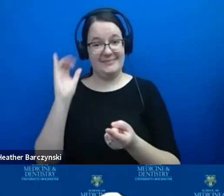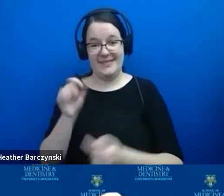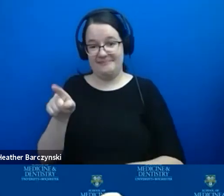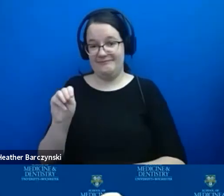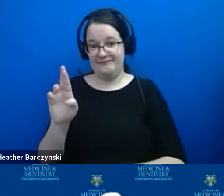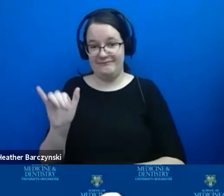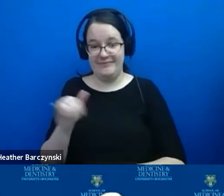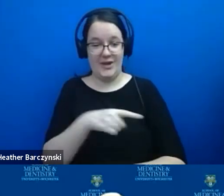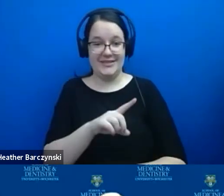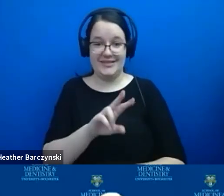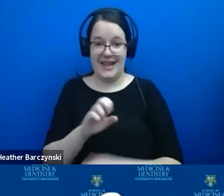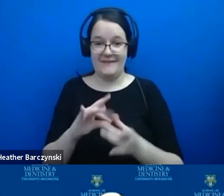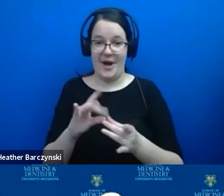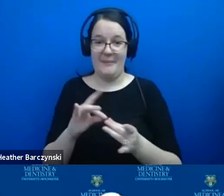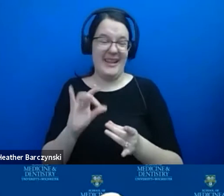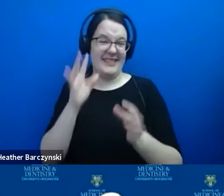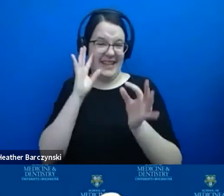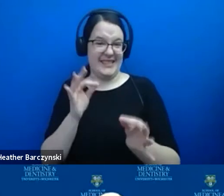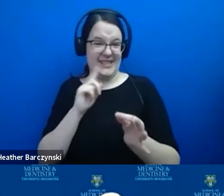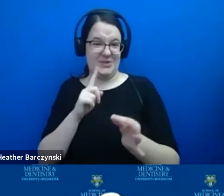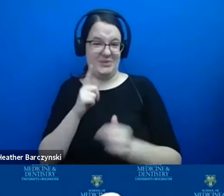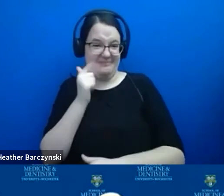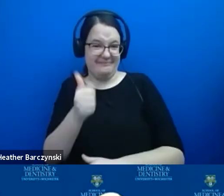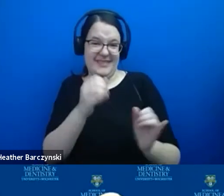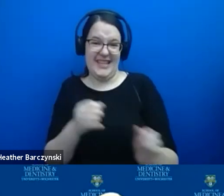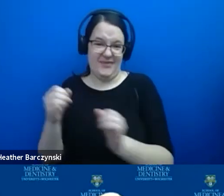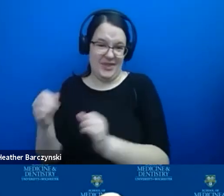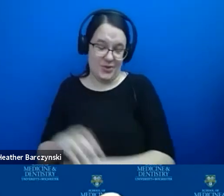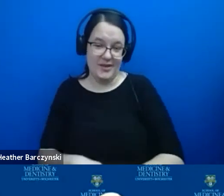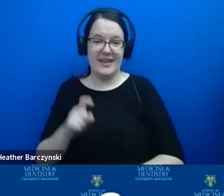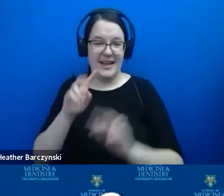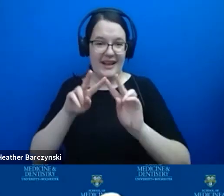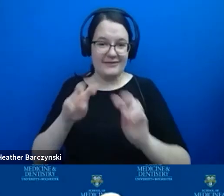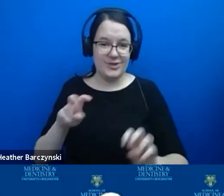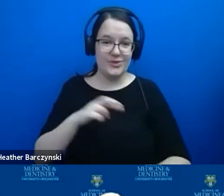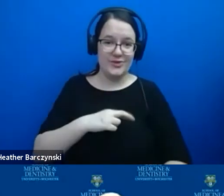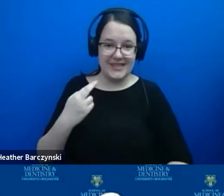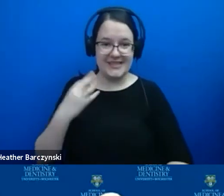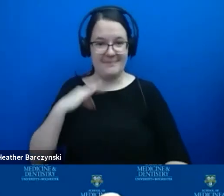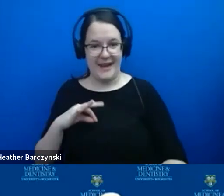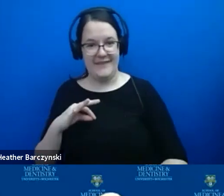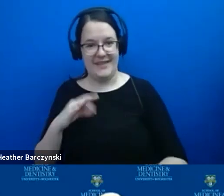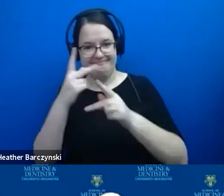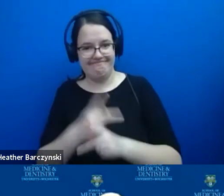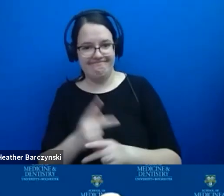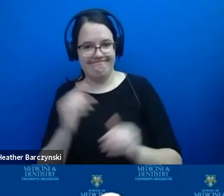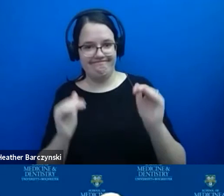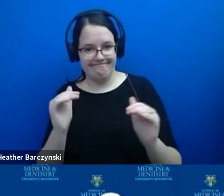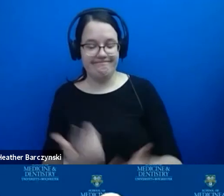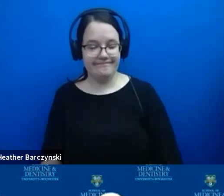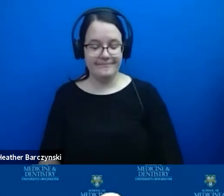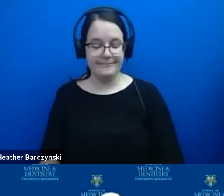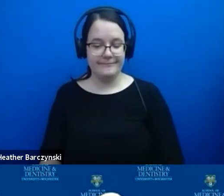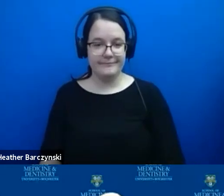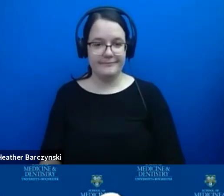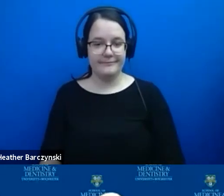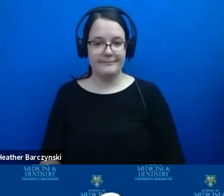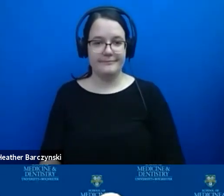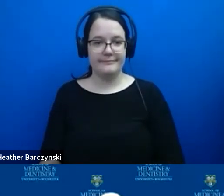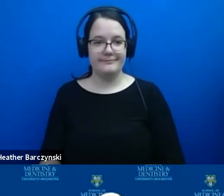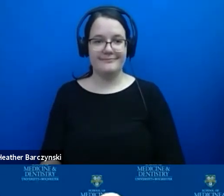it's an individual decision and risk benefit to that individual patient thank you i'm going to